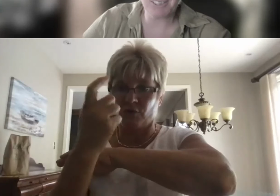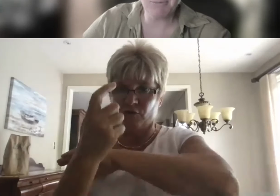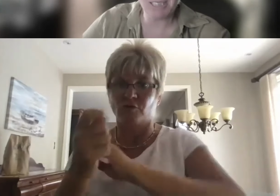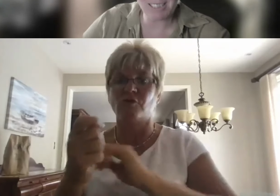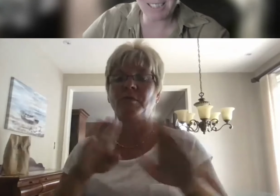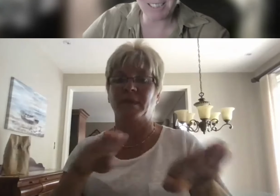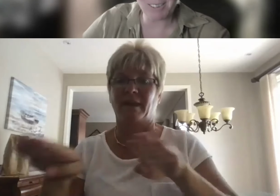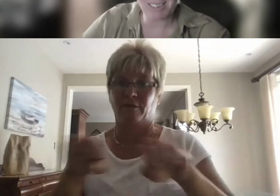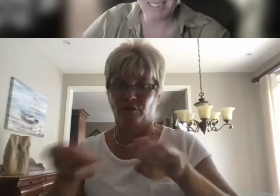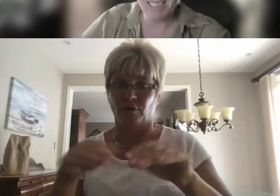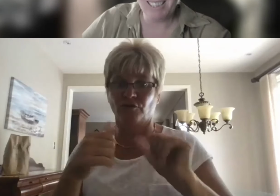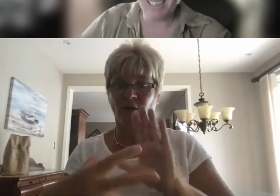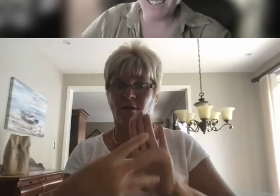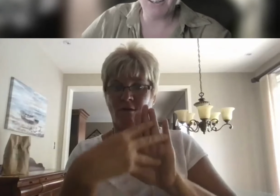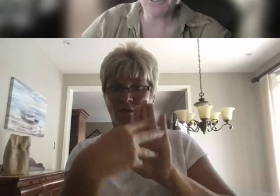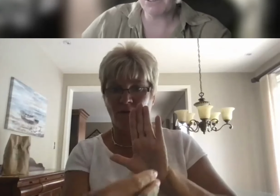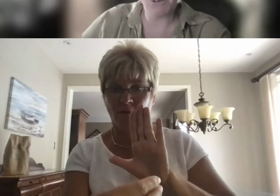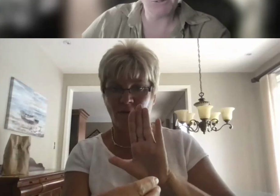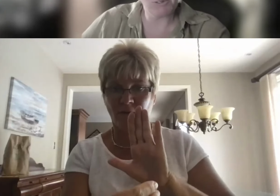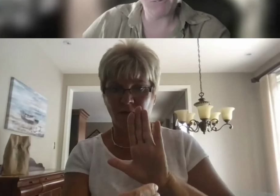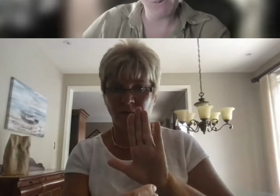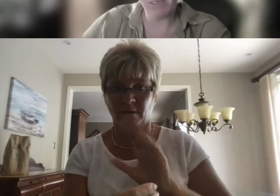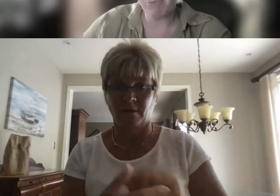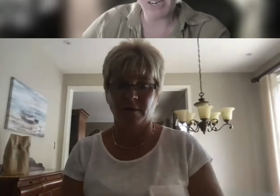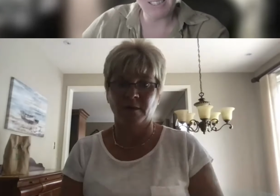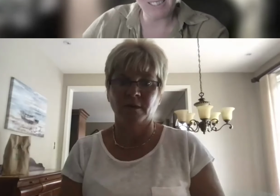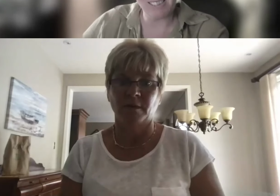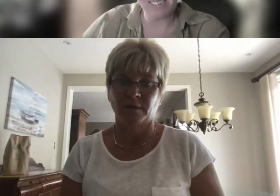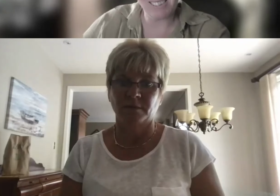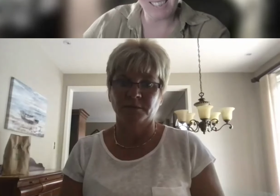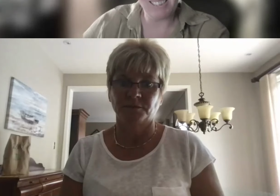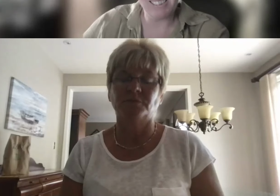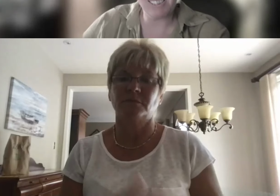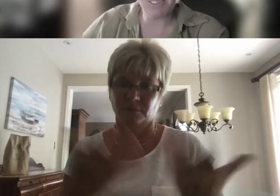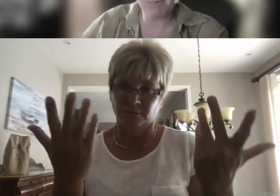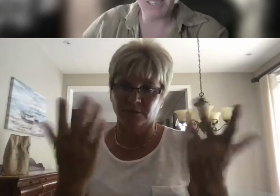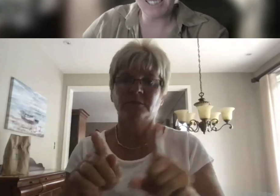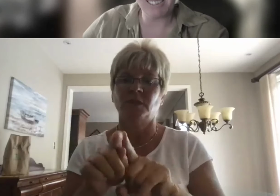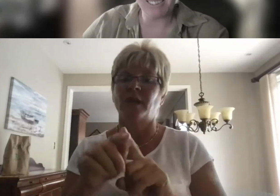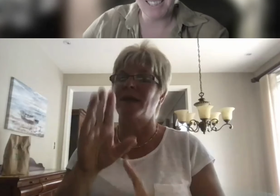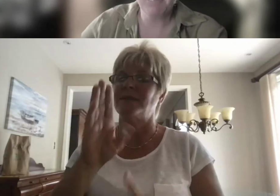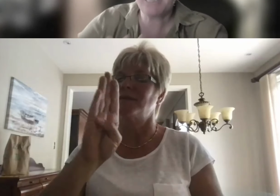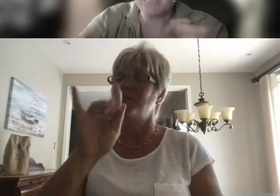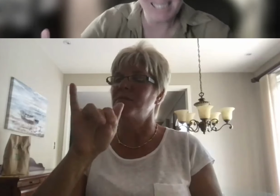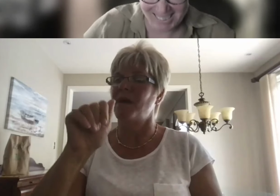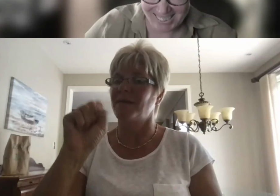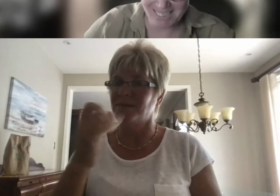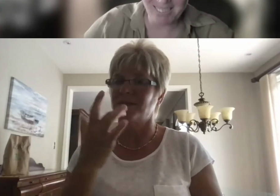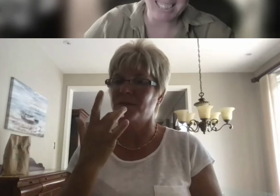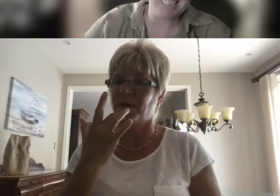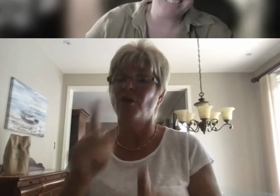human skills also goes for the biases and discrimination, which gets us into the risk,